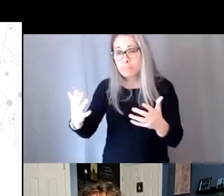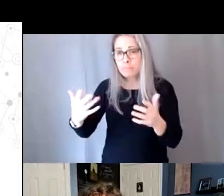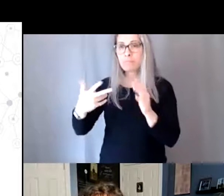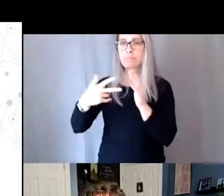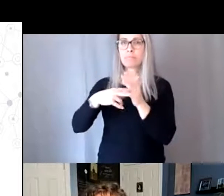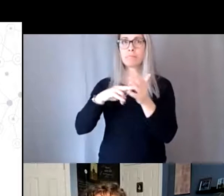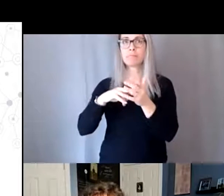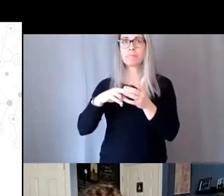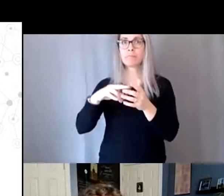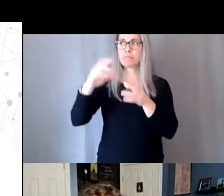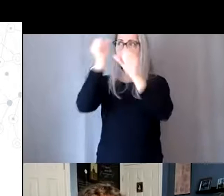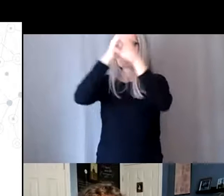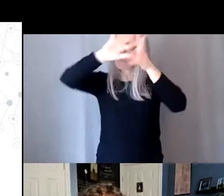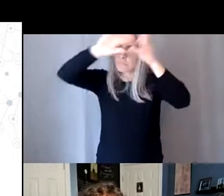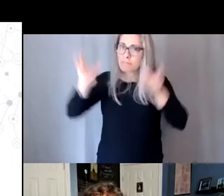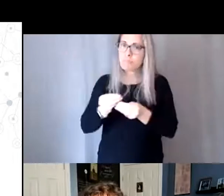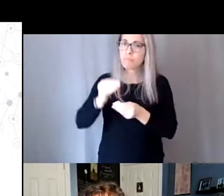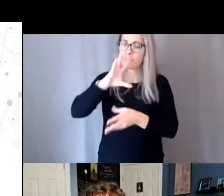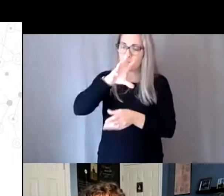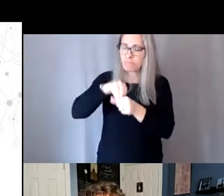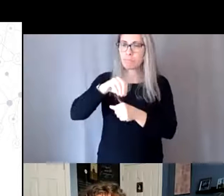ways of thinking about disability and also